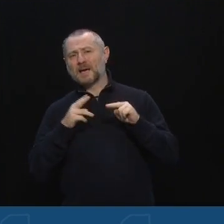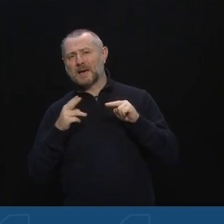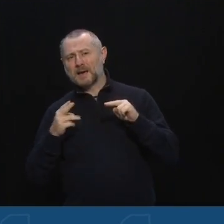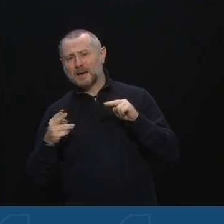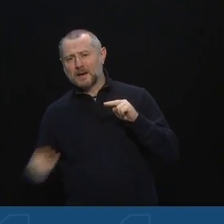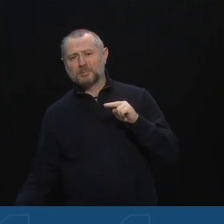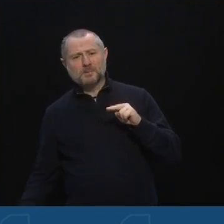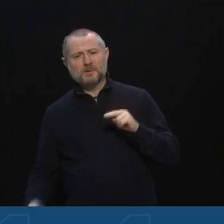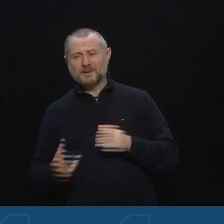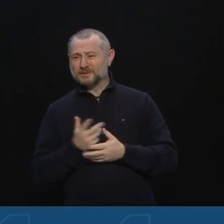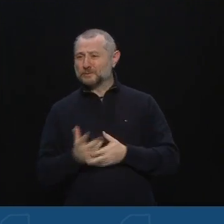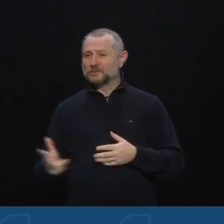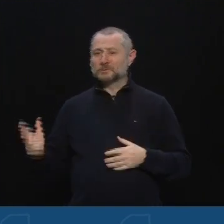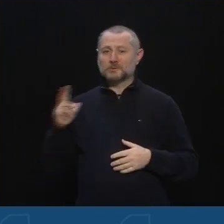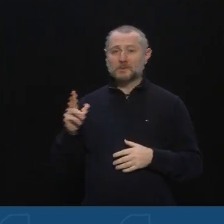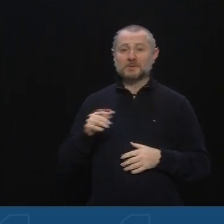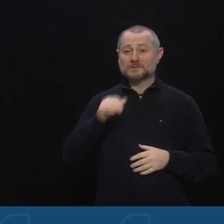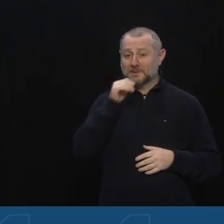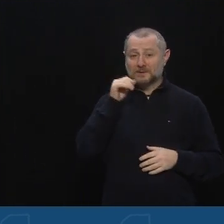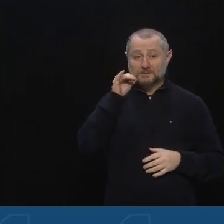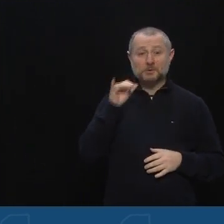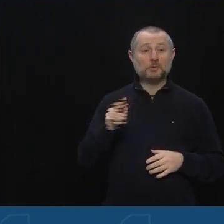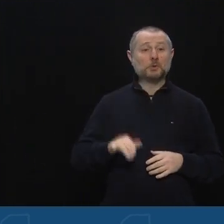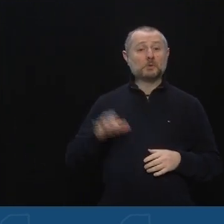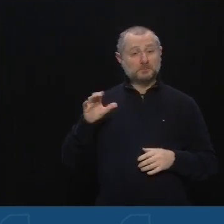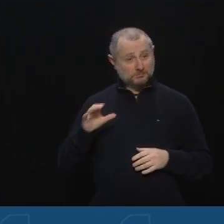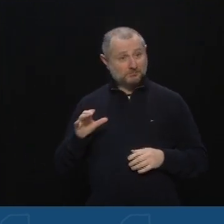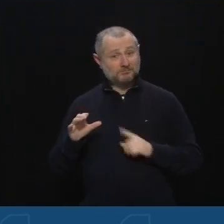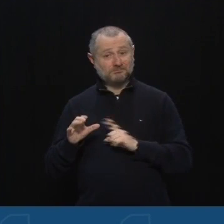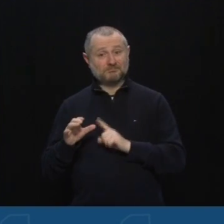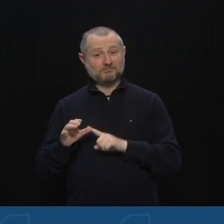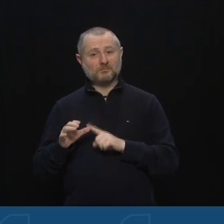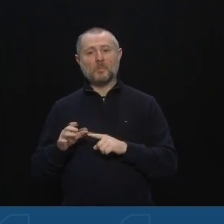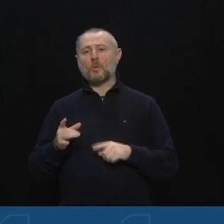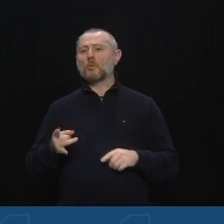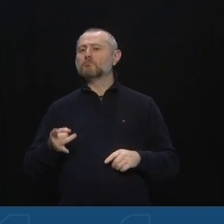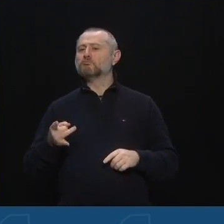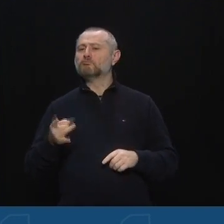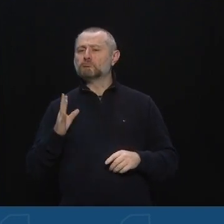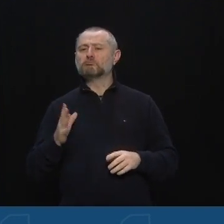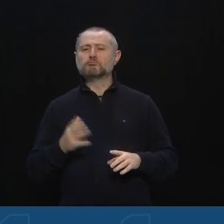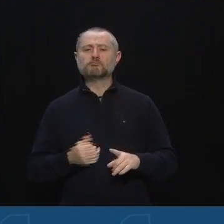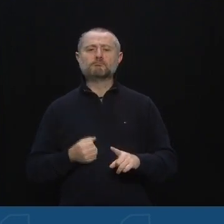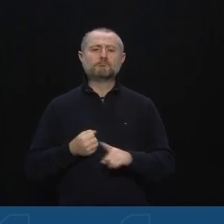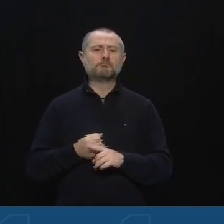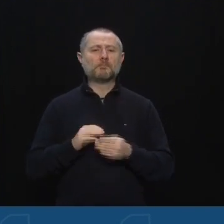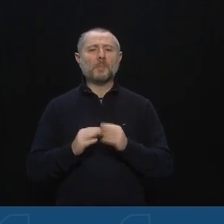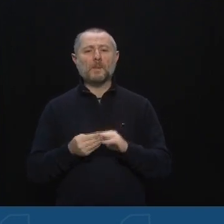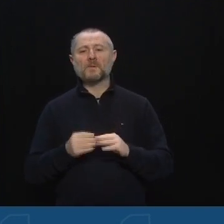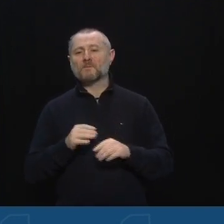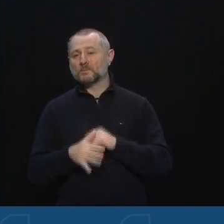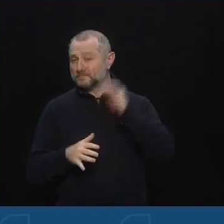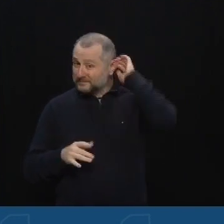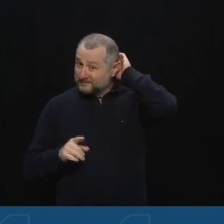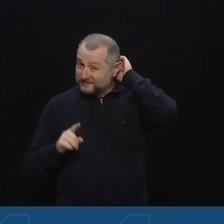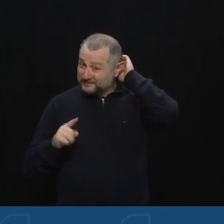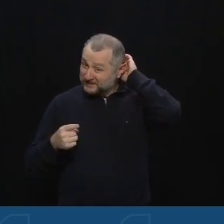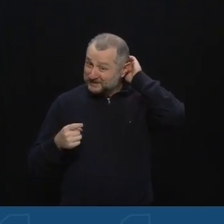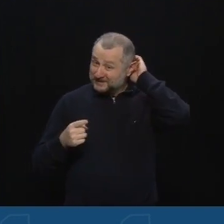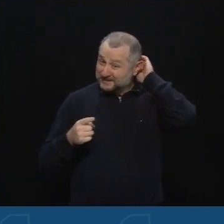TODAY FIRS 12 OF FEBRUARY, 71,19. THAT'S A 92% DROP FROM OUR PEAK OF THREE WEAKS AGO AND YESTERDAY